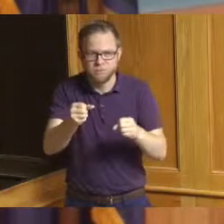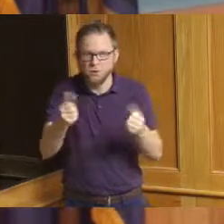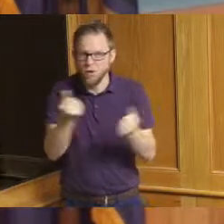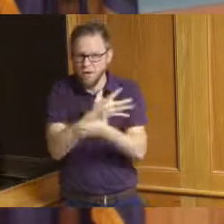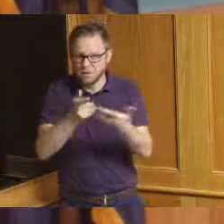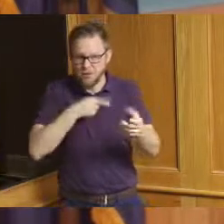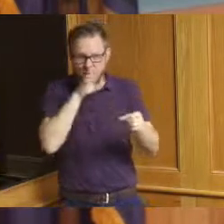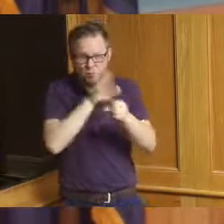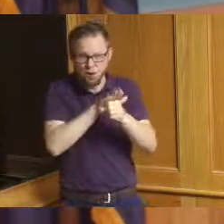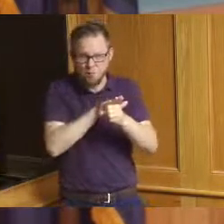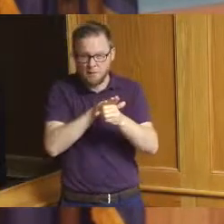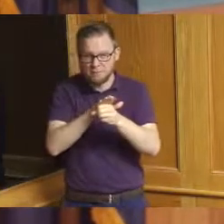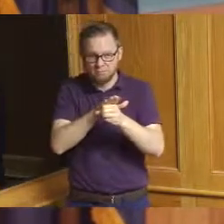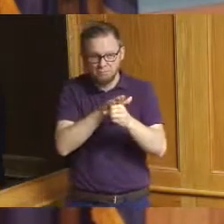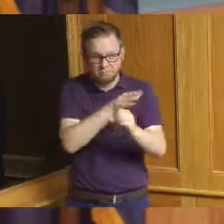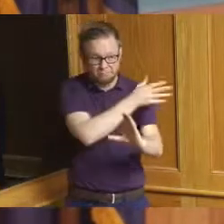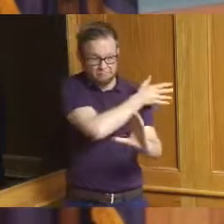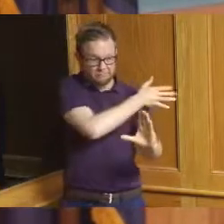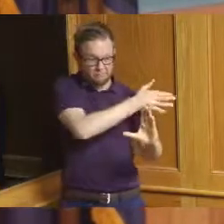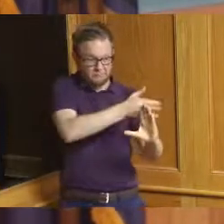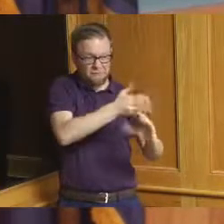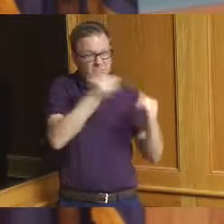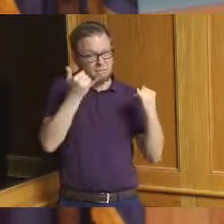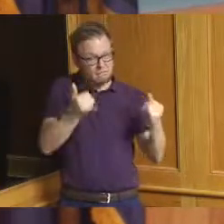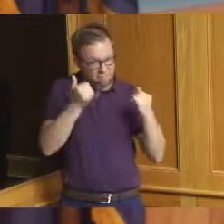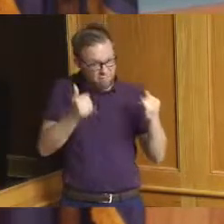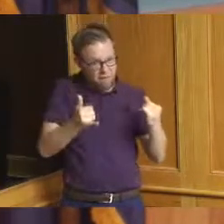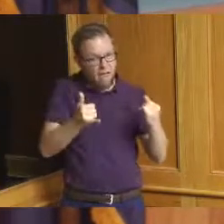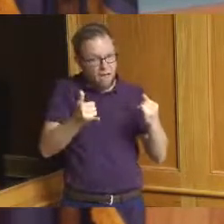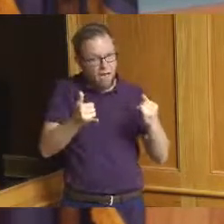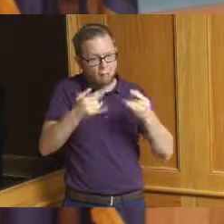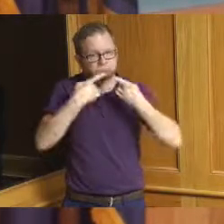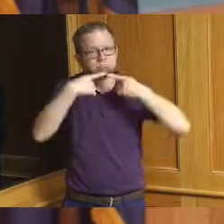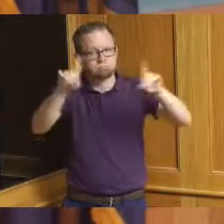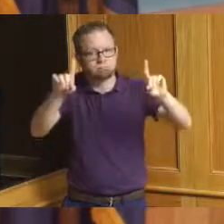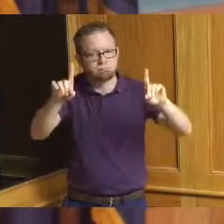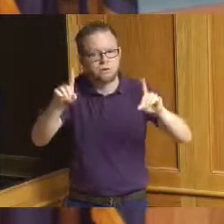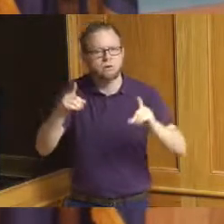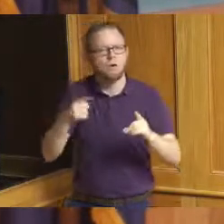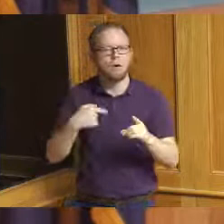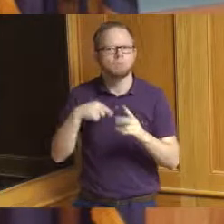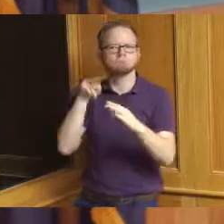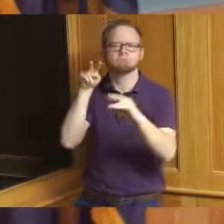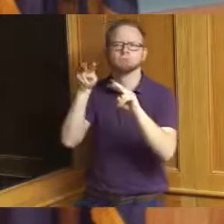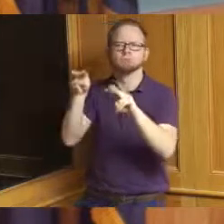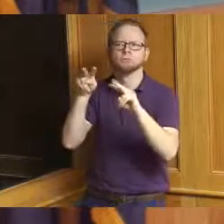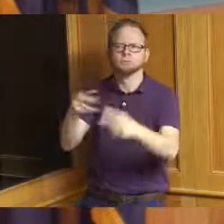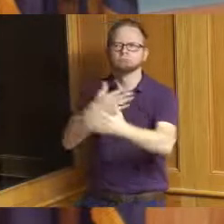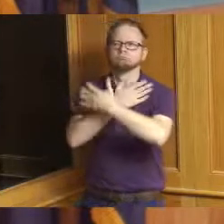rest and spending some time with my family and then be back in January brand new